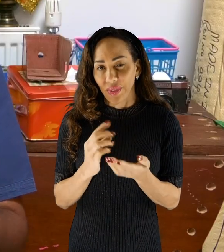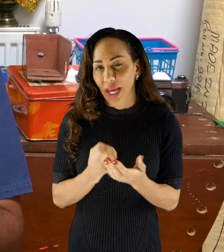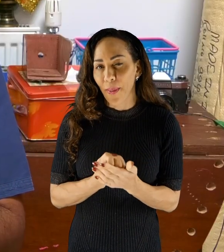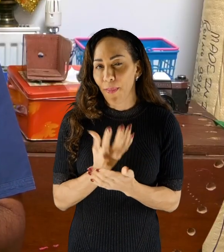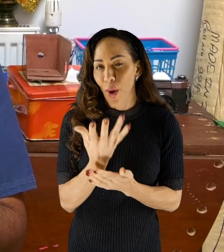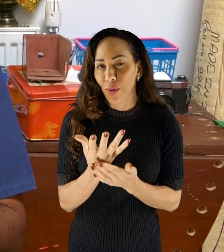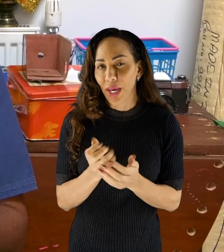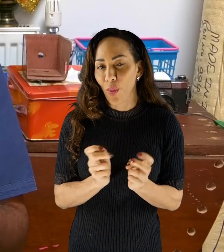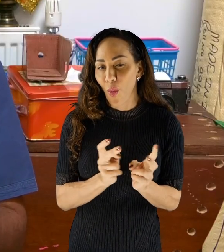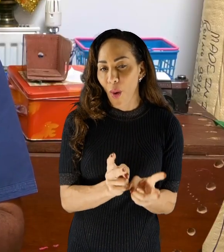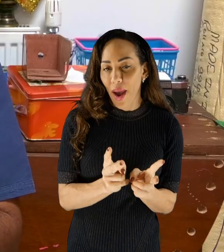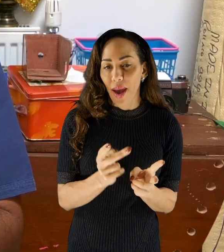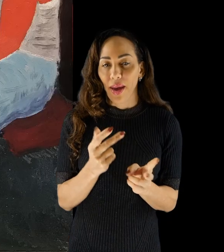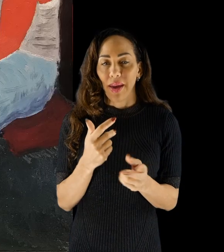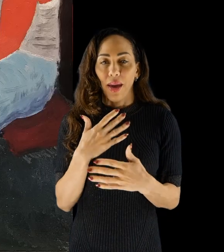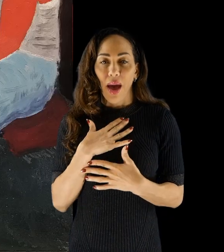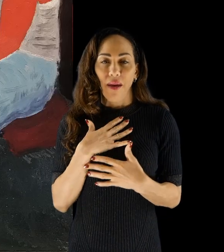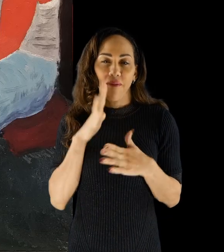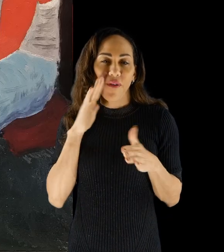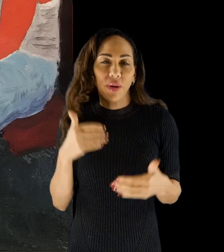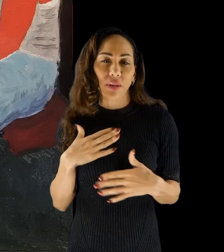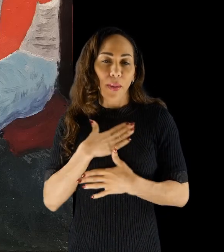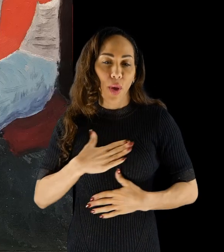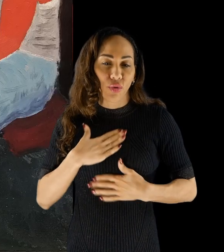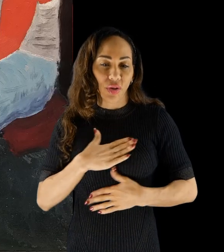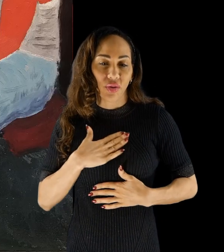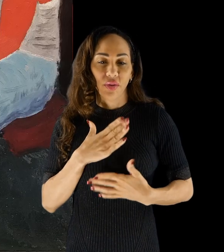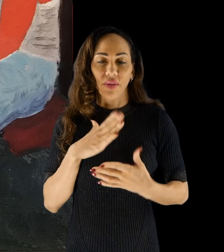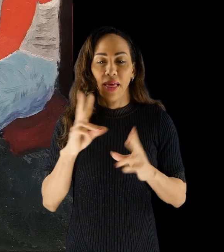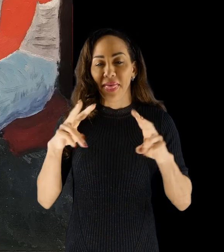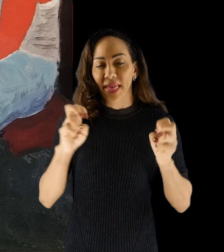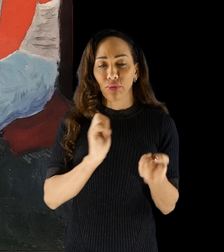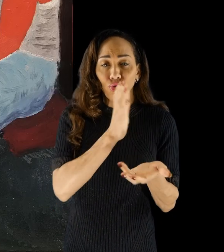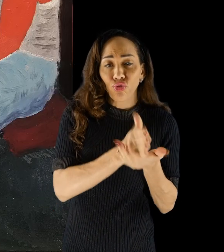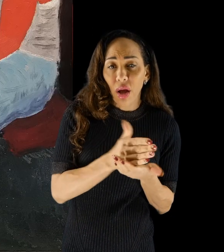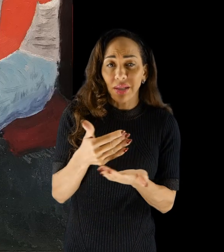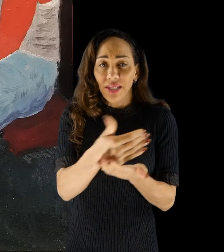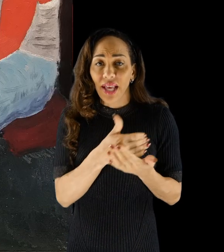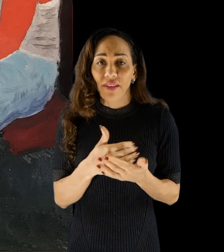So usually I'll work with emotions, themes around trust and safety and consent, that sort of thing.